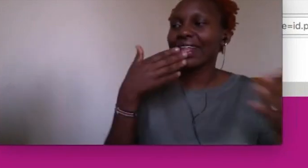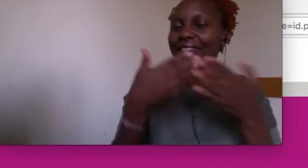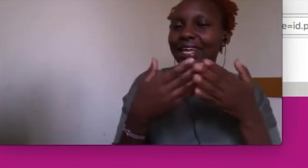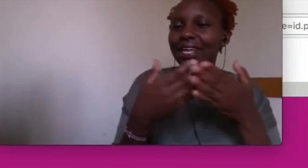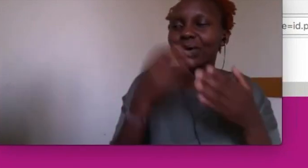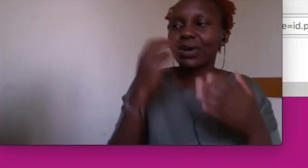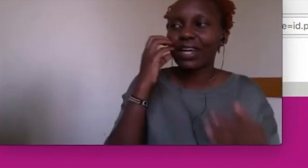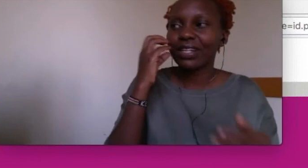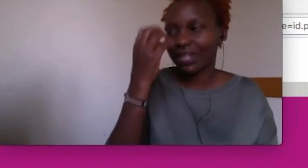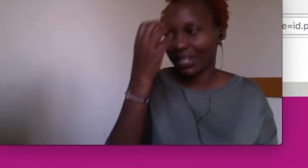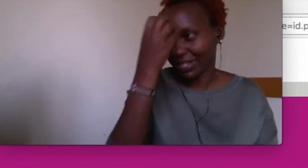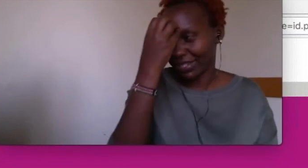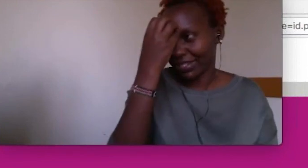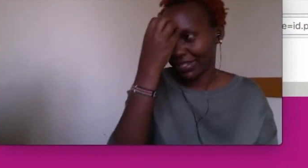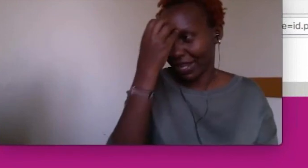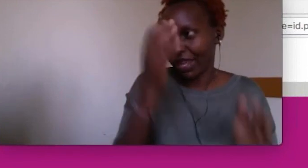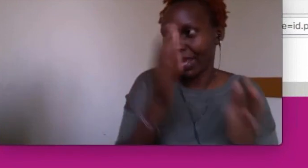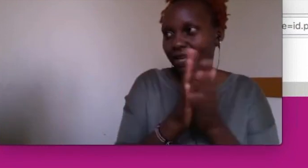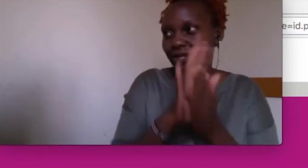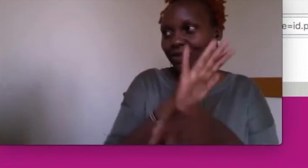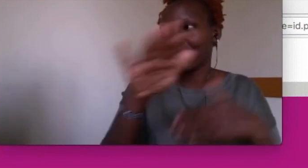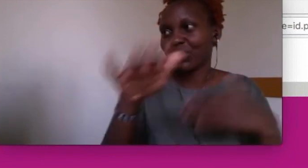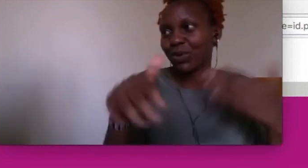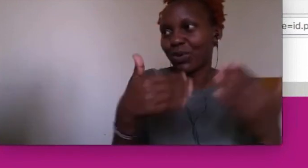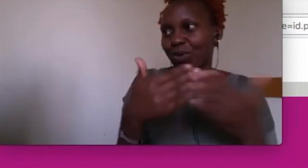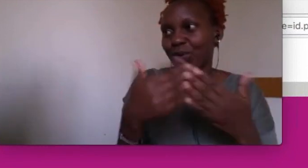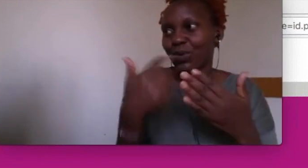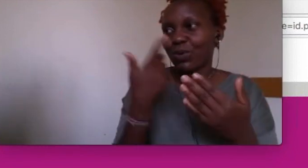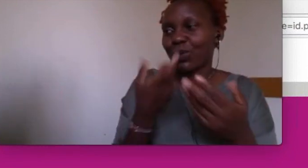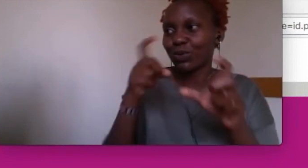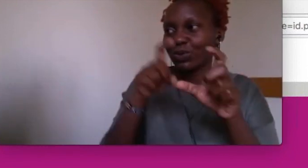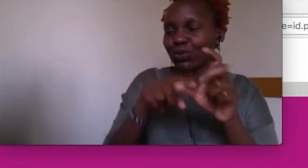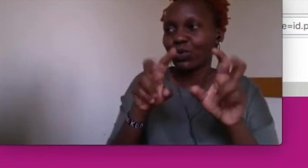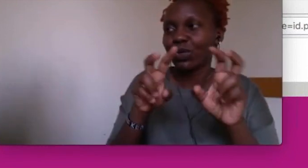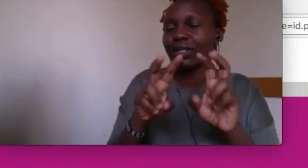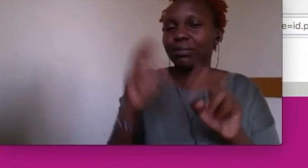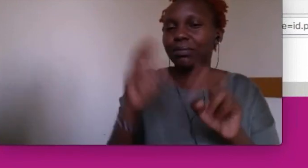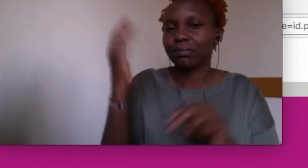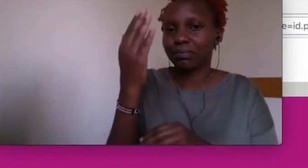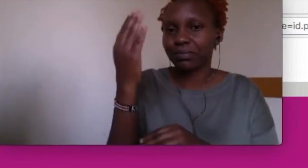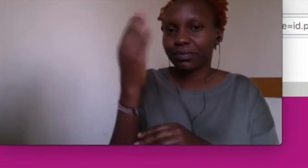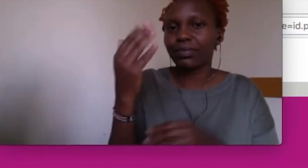and to everyone who attended the presentation I hope you enjoyed it